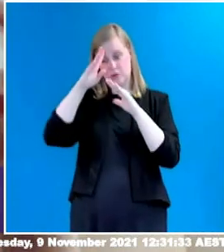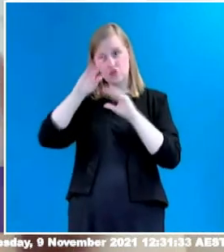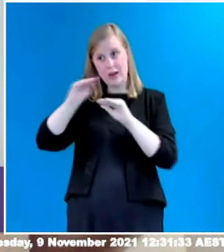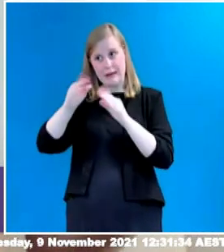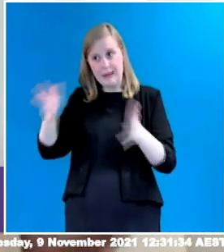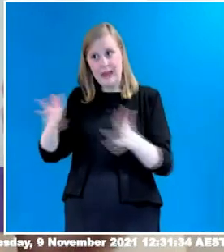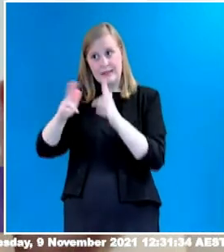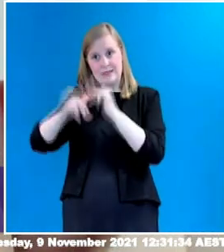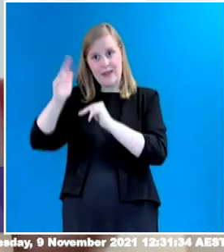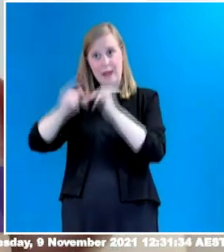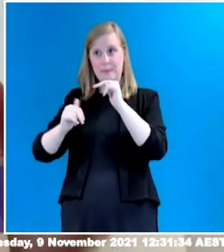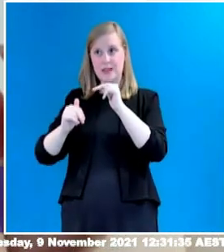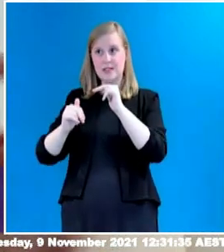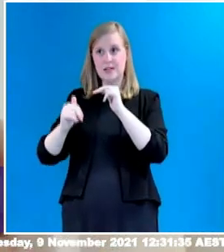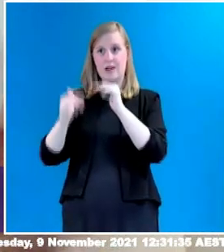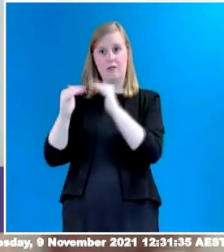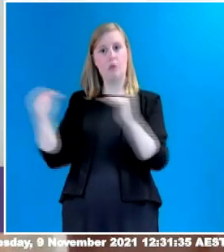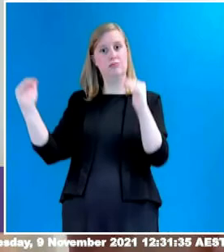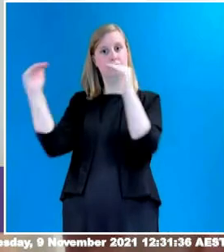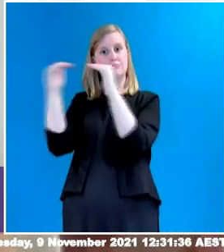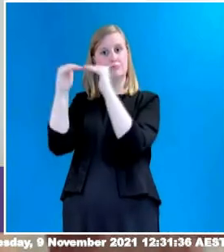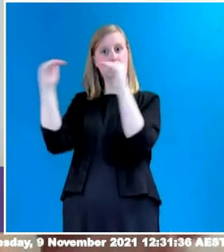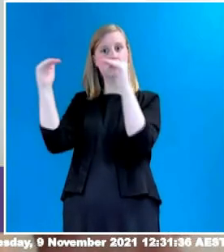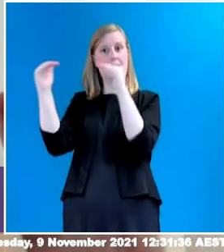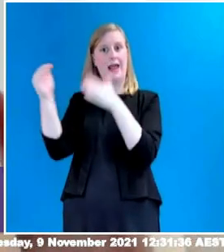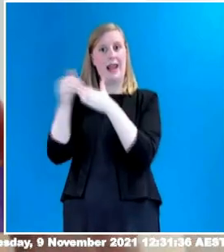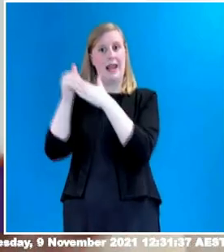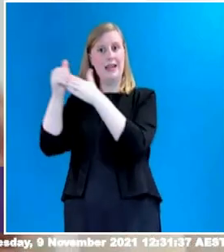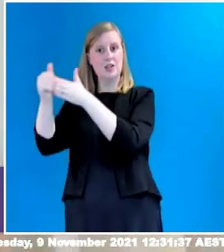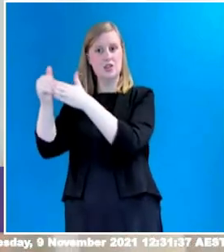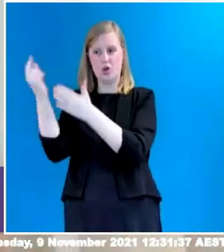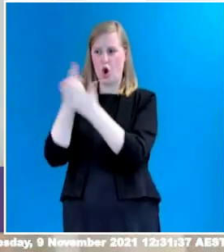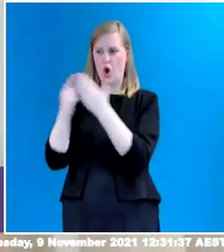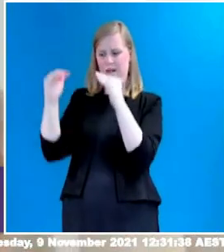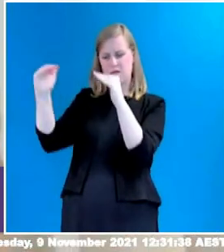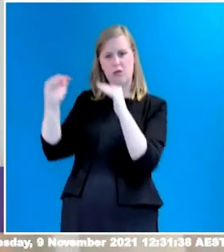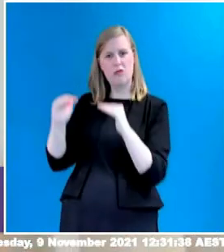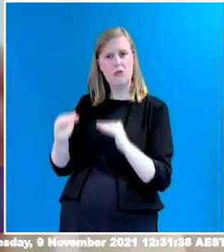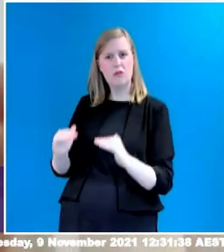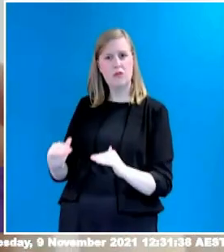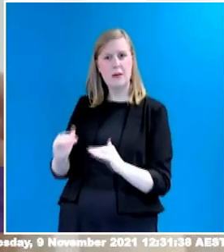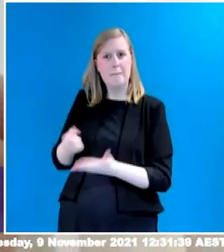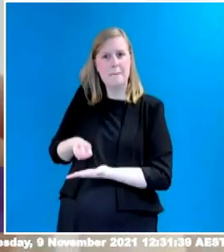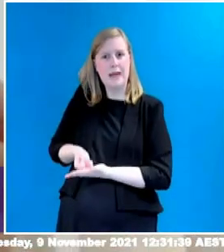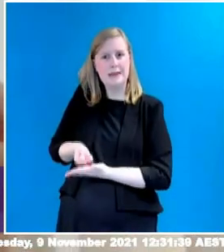until we came along. I'm sure there will be others that come along eventually but at the moment we're it.